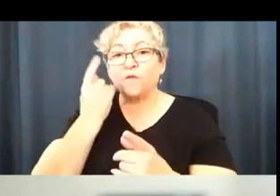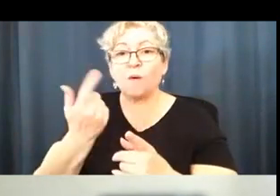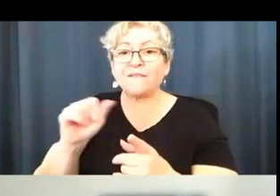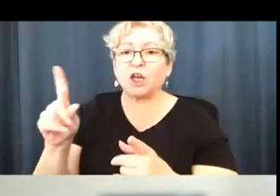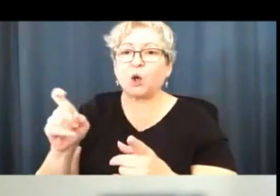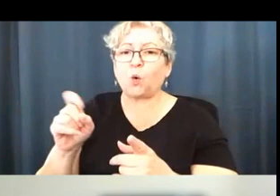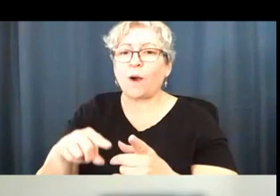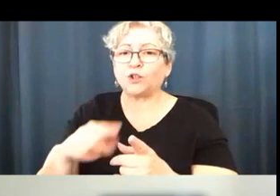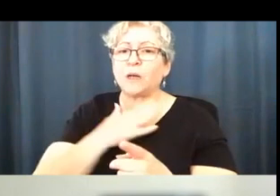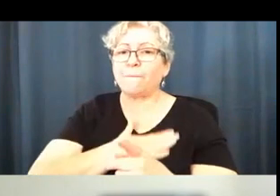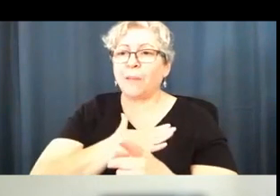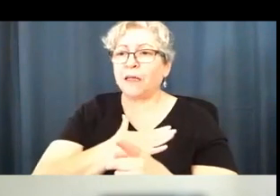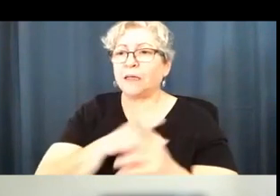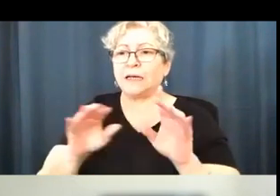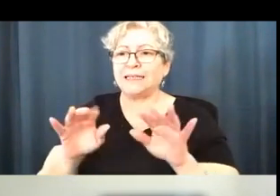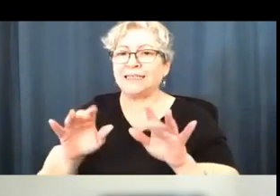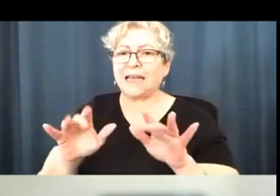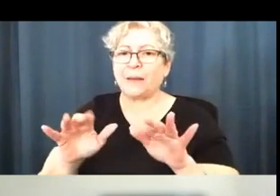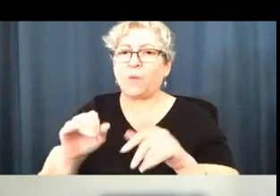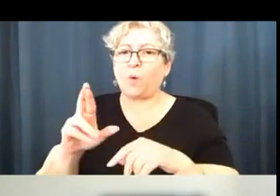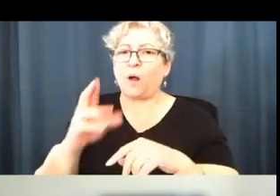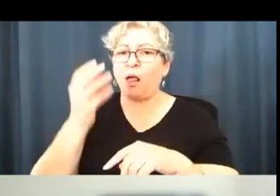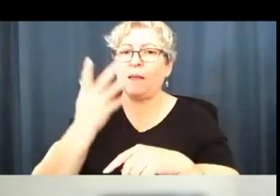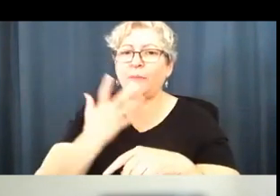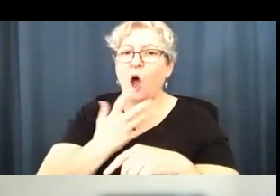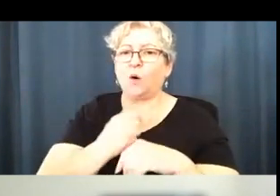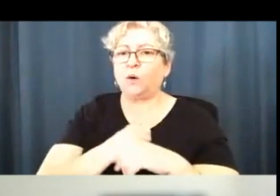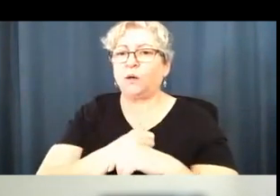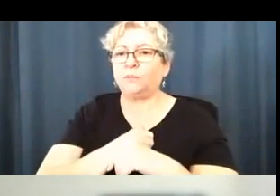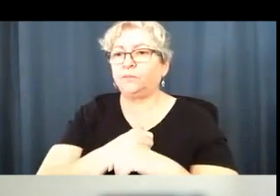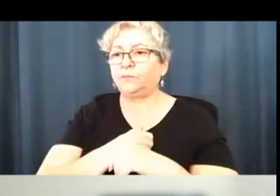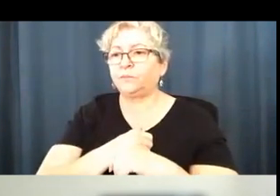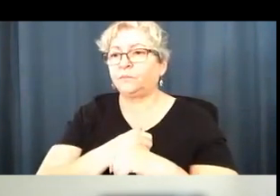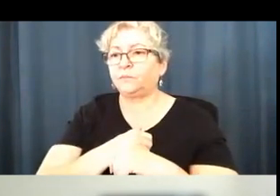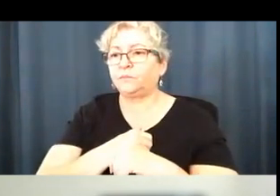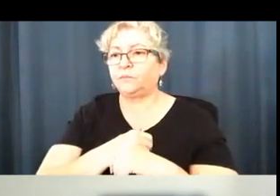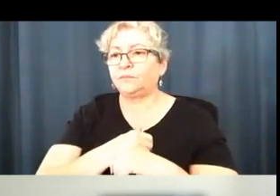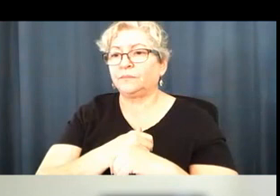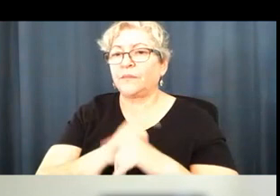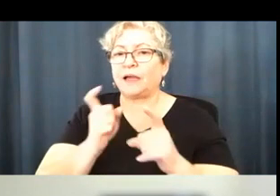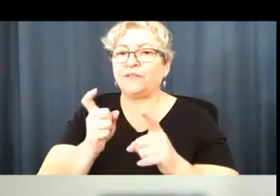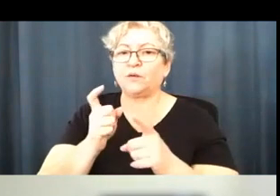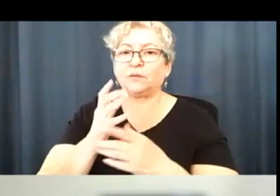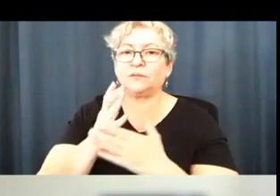please either type it or let us know. I'm gonna give you a second, I'll shut up for a sec.